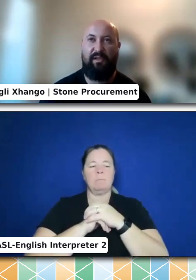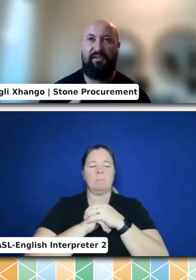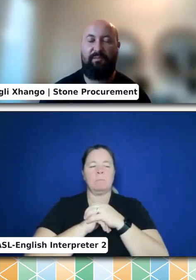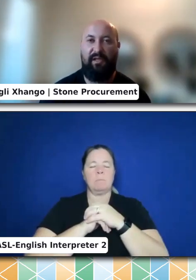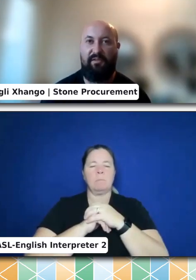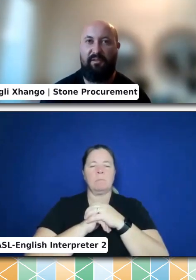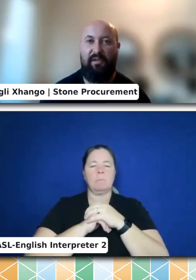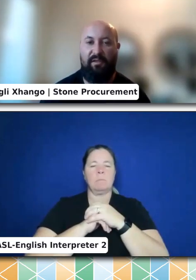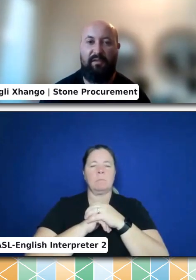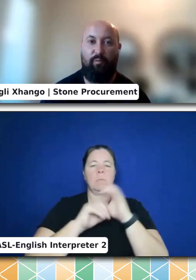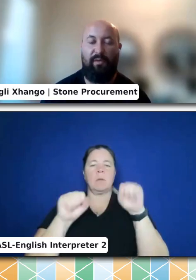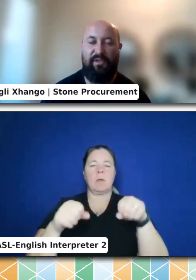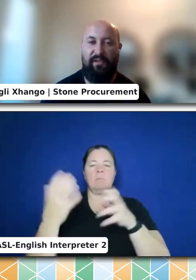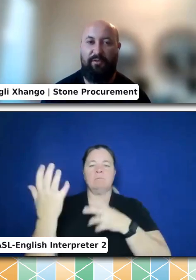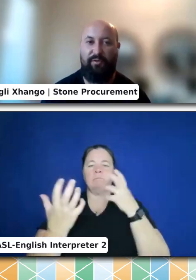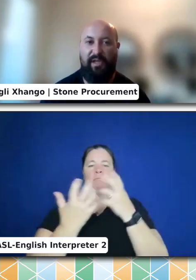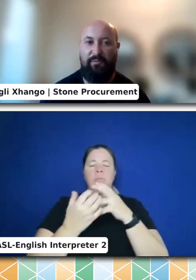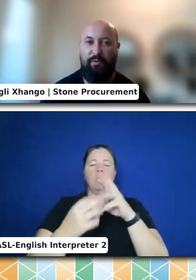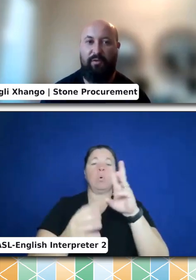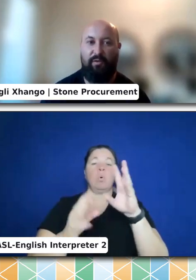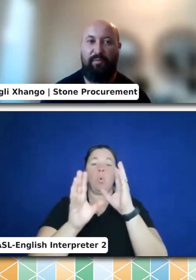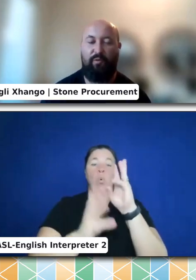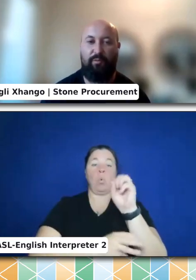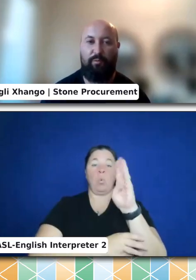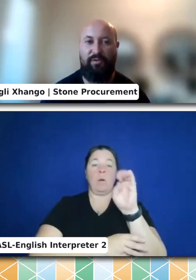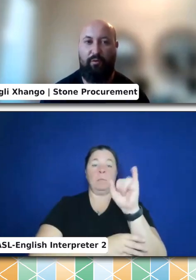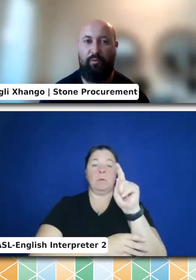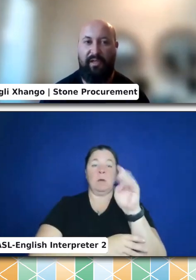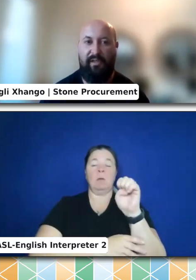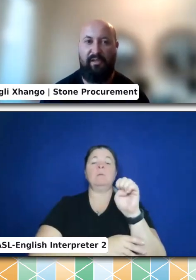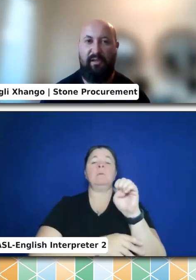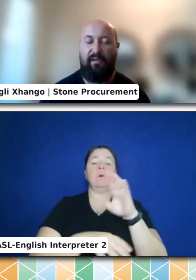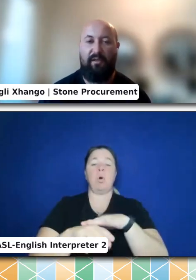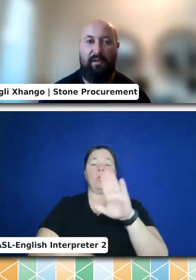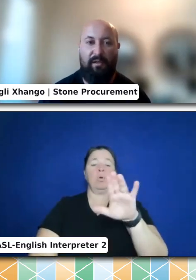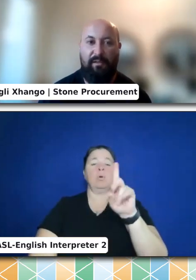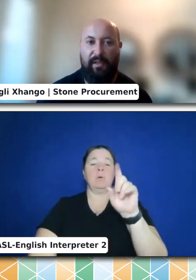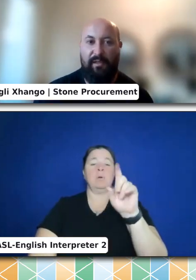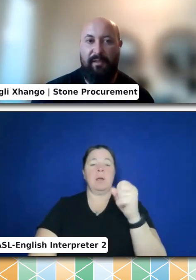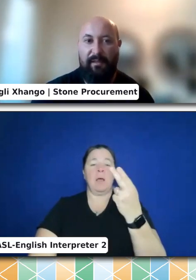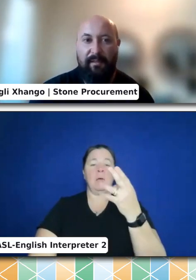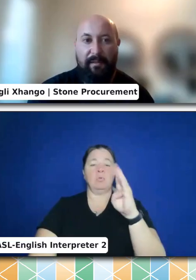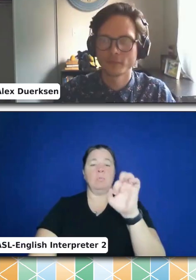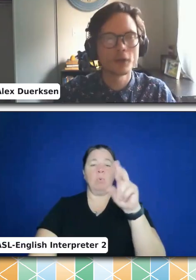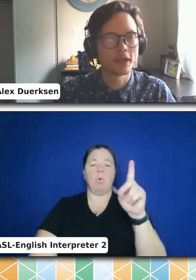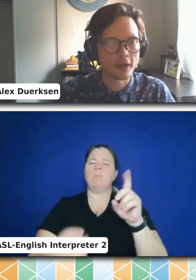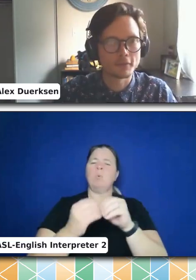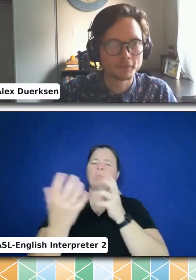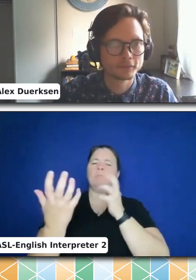Customize, uh, the website and your dashboard a little bit more towards your own liking. Okay, great.